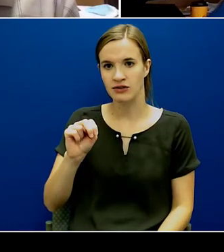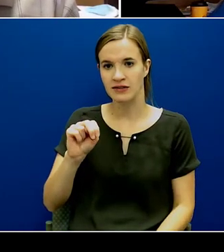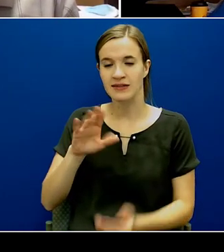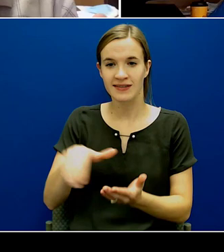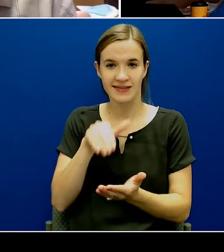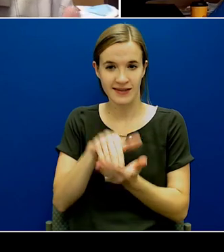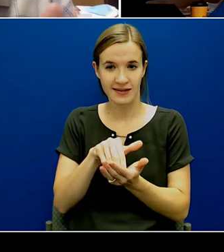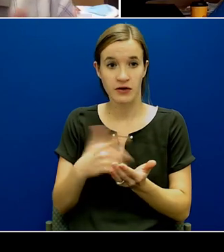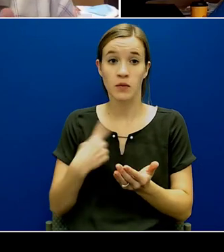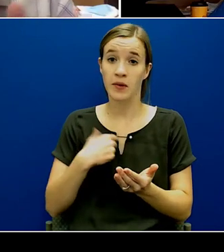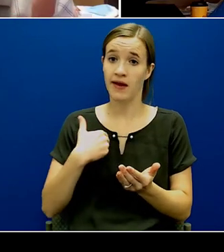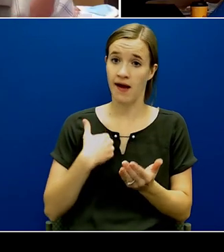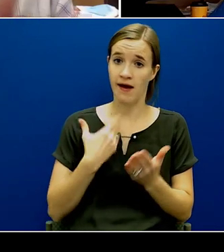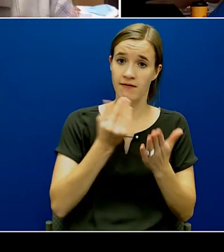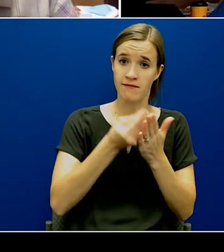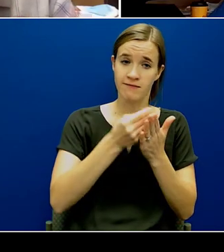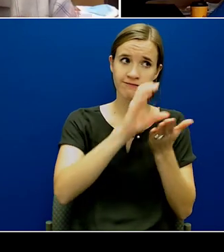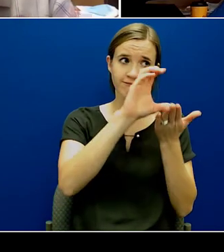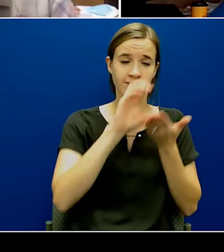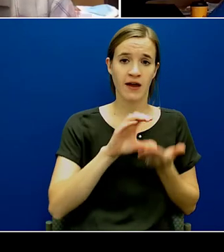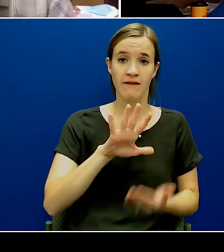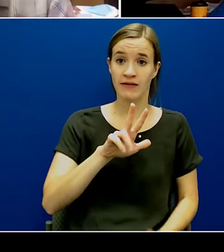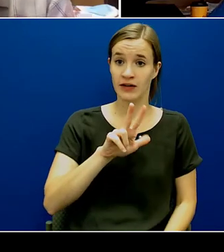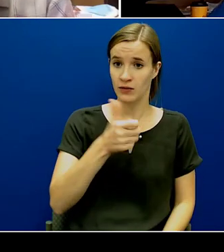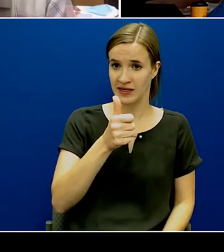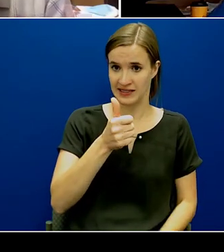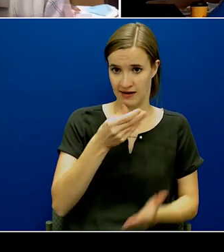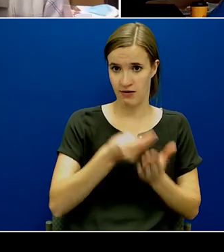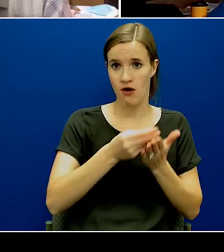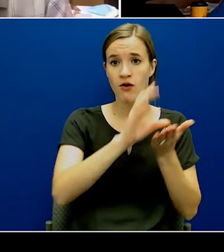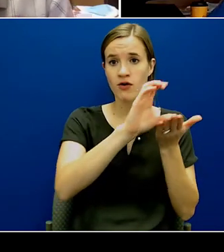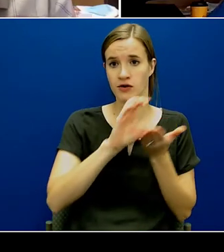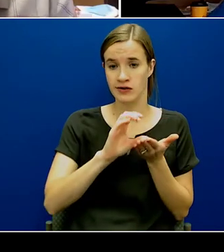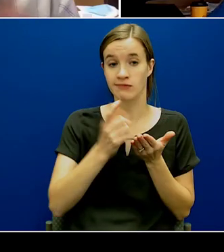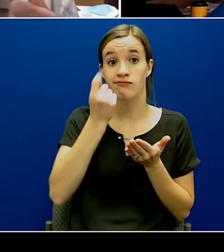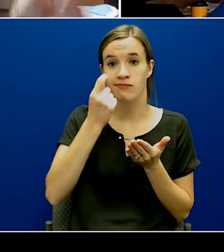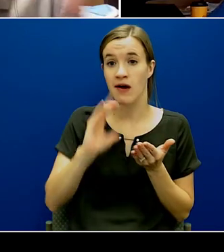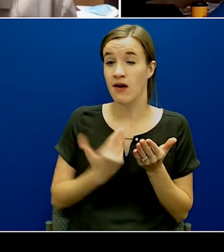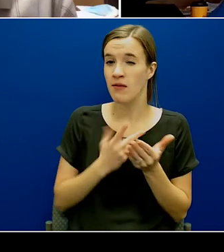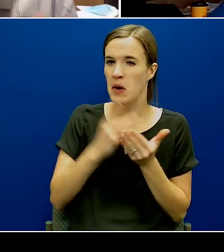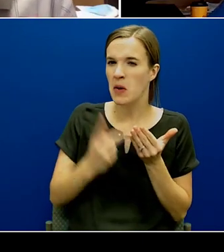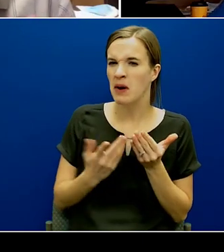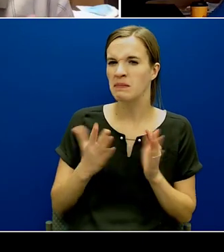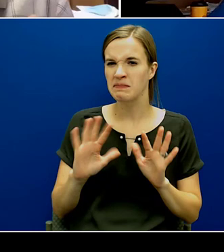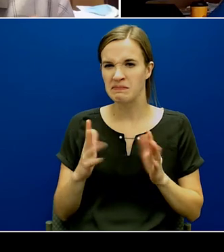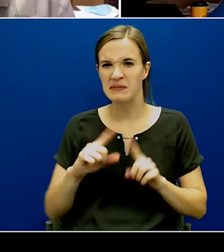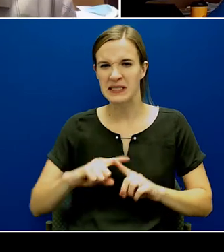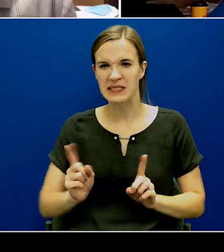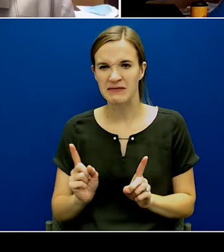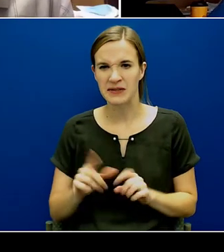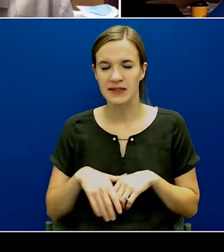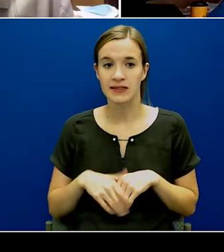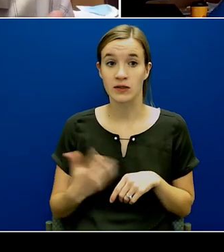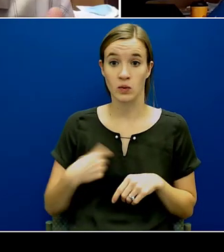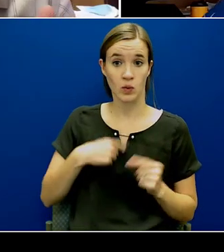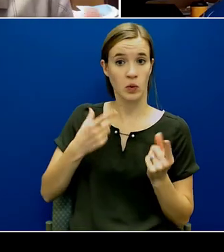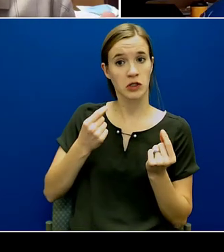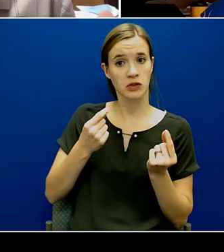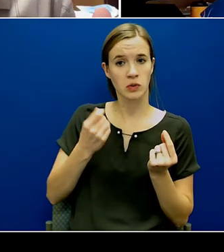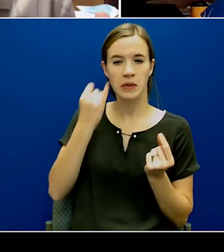through a provider, but we actually do it through a single provider, and part of their program is to fund volunteer drivers. So